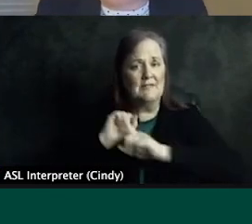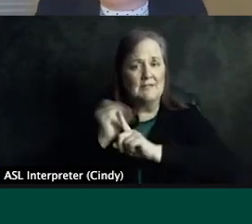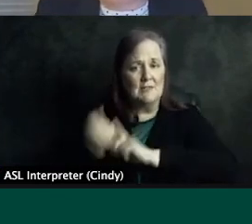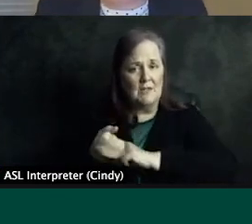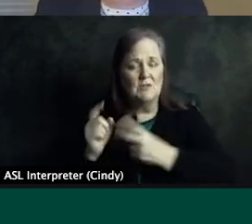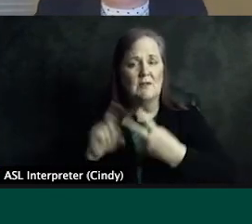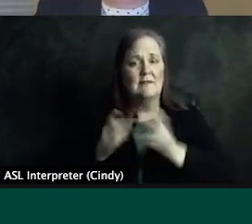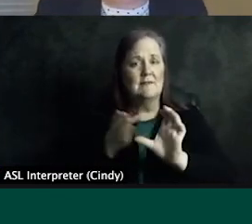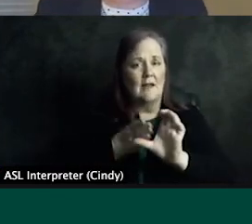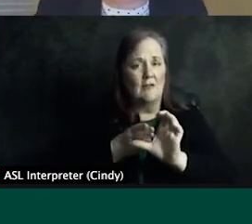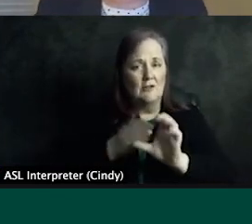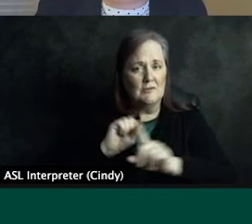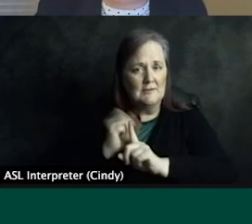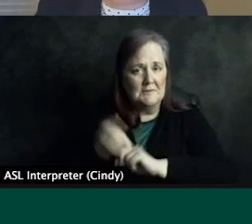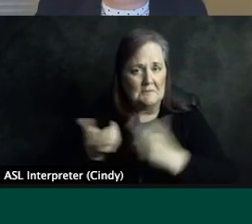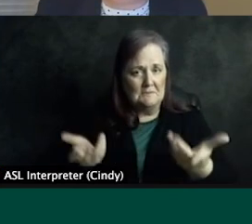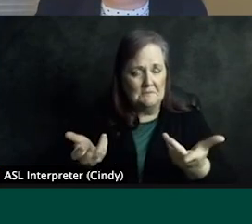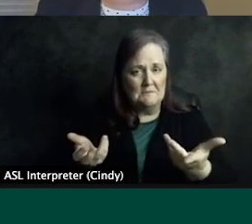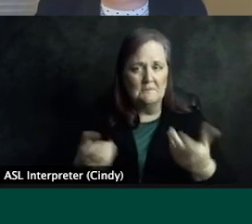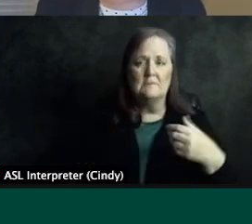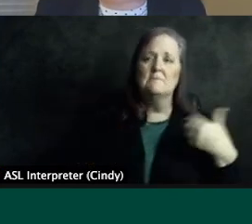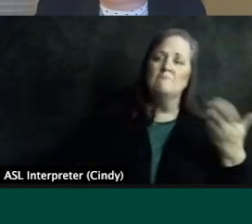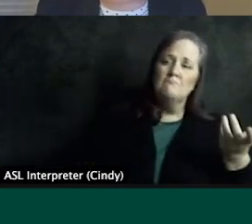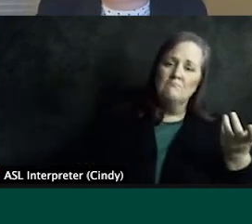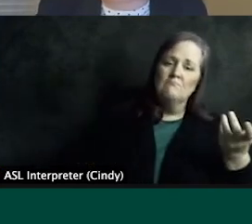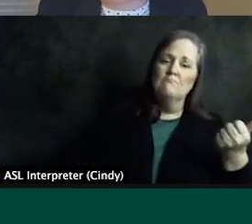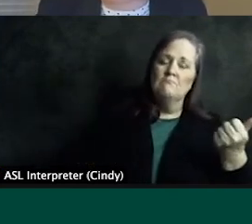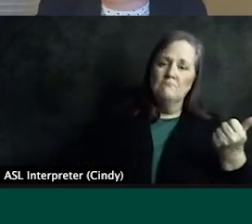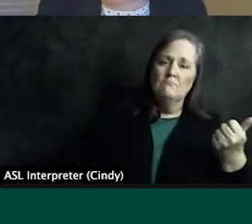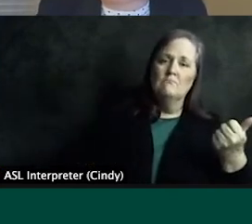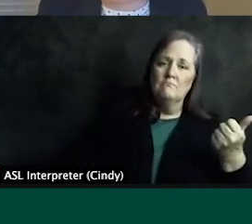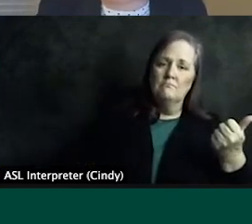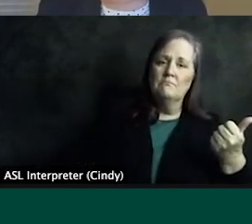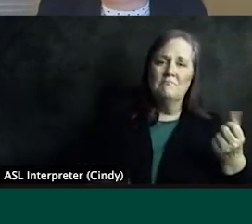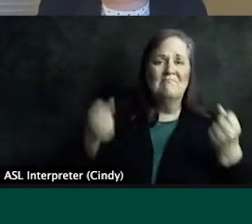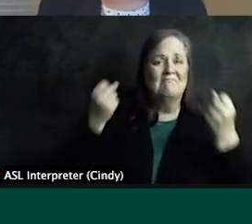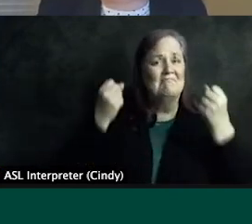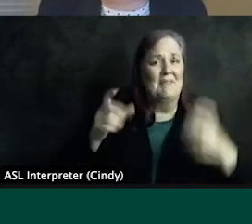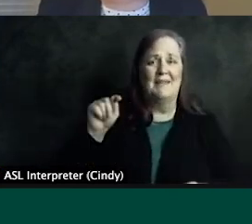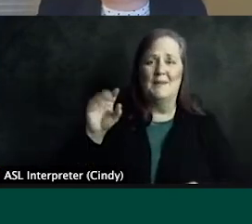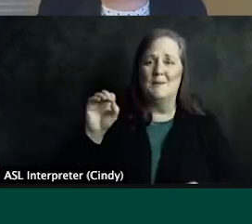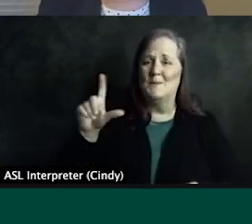In terms of other psychoemotional -- because I've seen psychoemotional also kind of be reflected in terms of, you know,